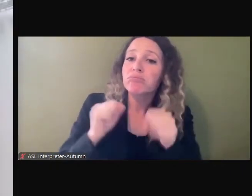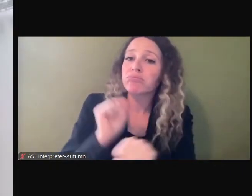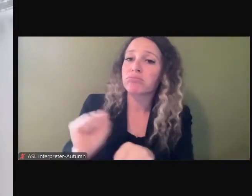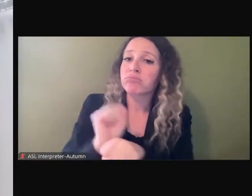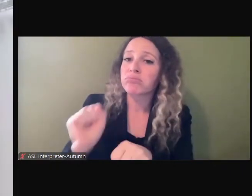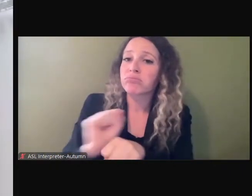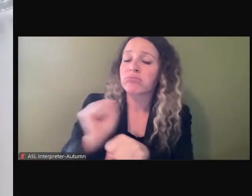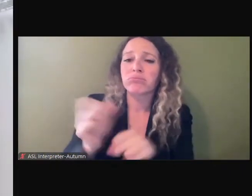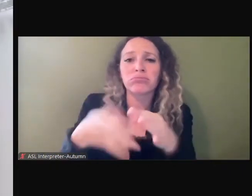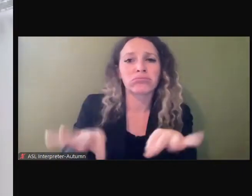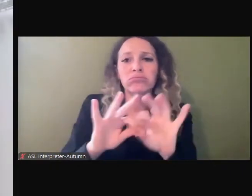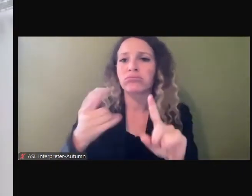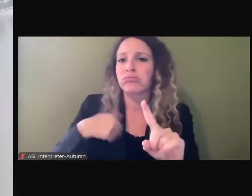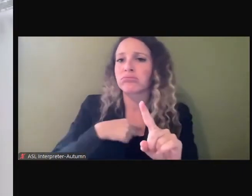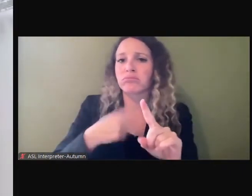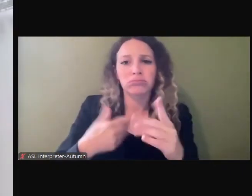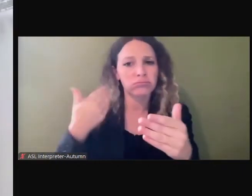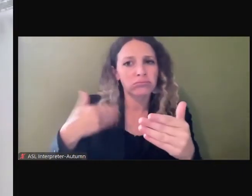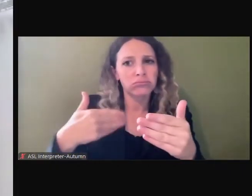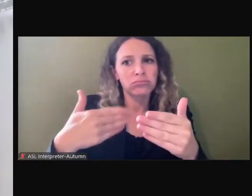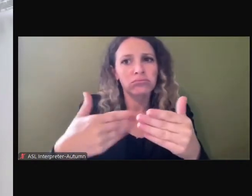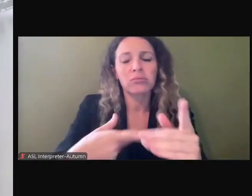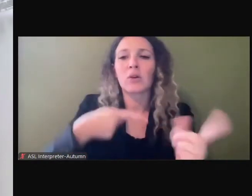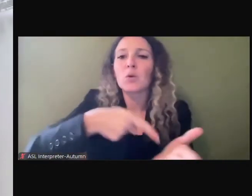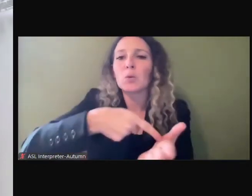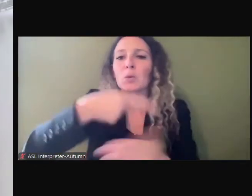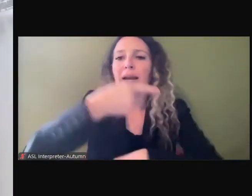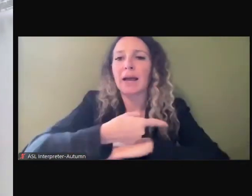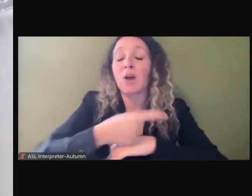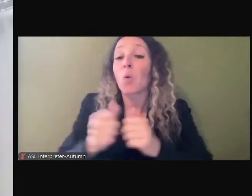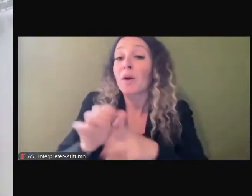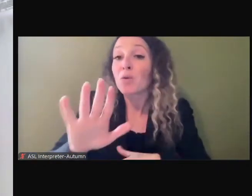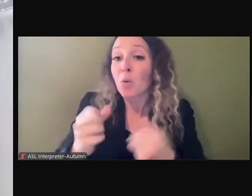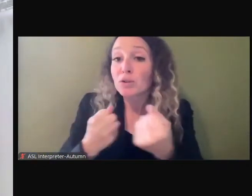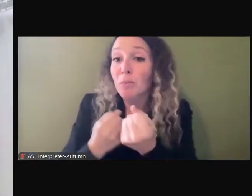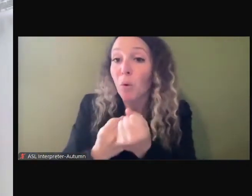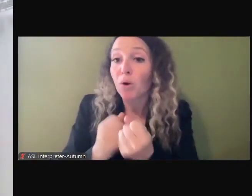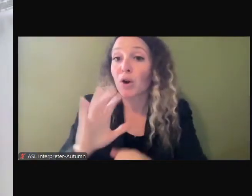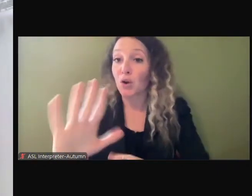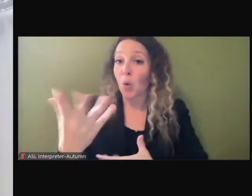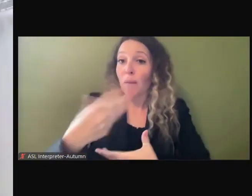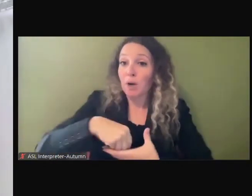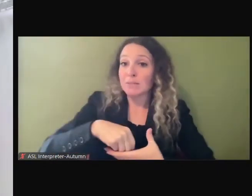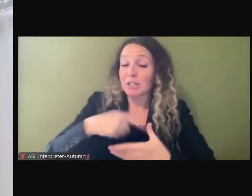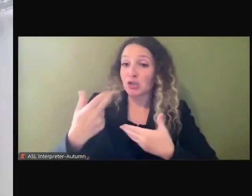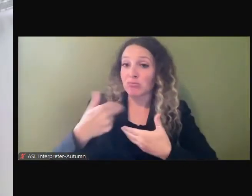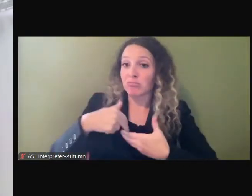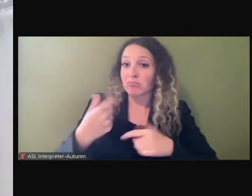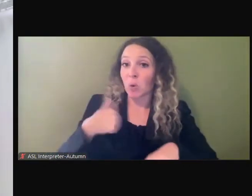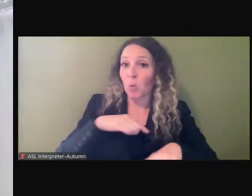are crucial as we approach these deadlines. With your support, with your participation, we can